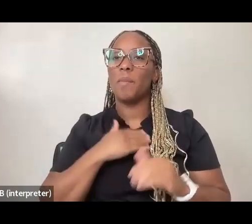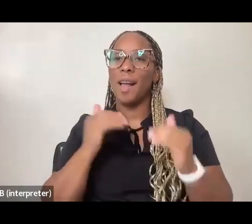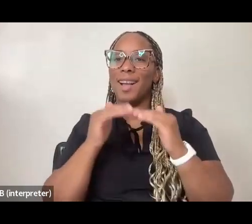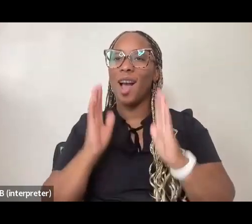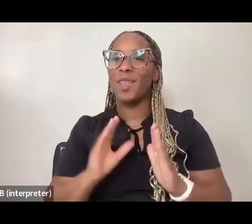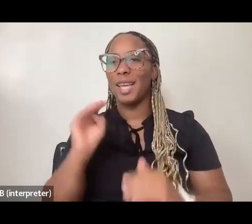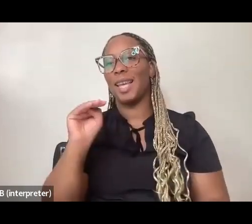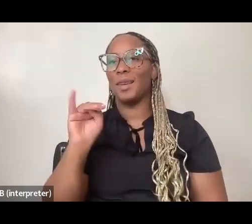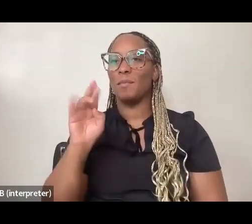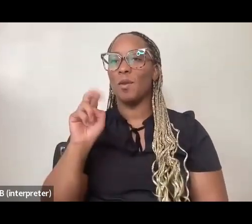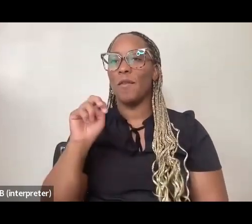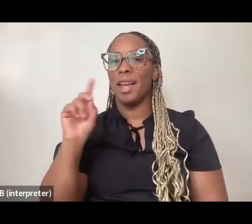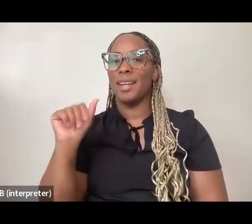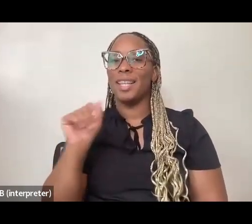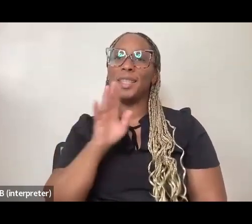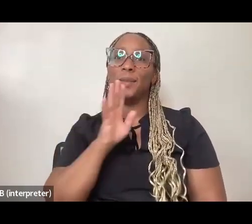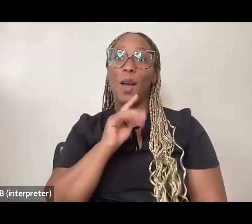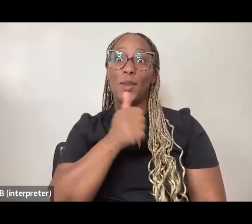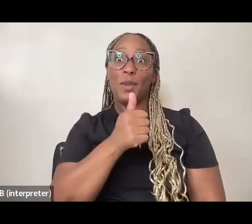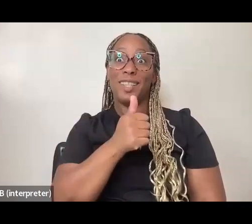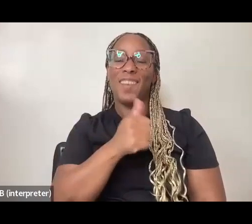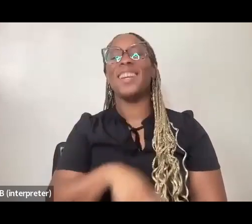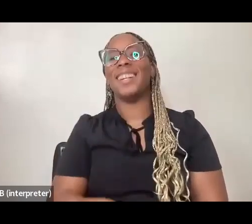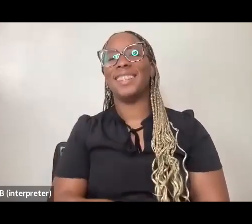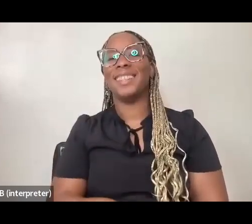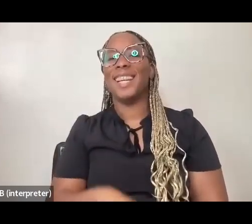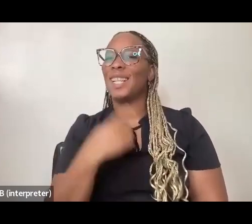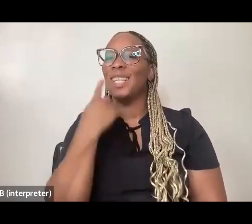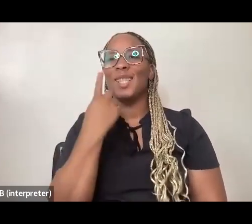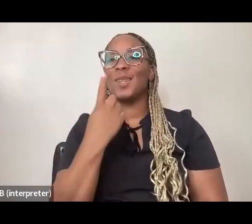she was talking to herself. A one-person meeting alone but